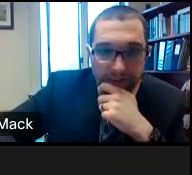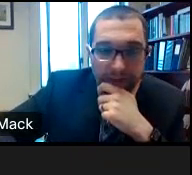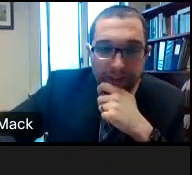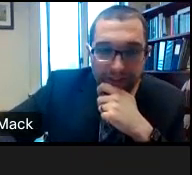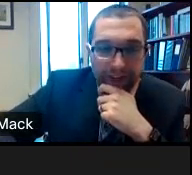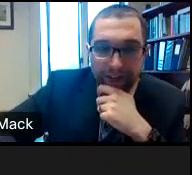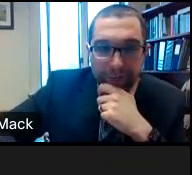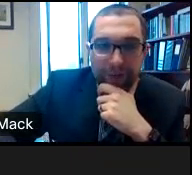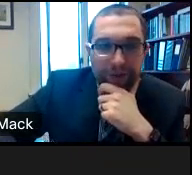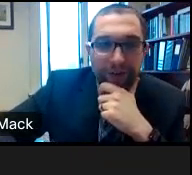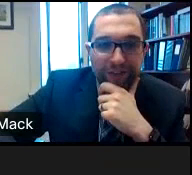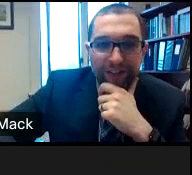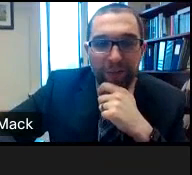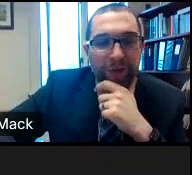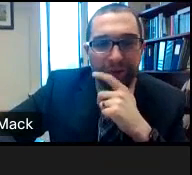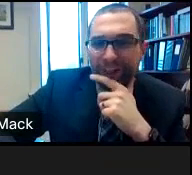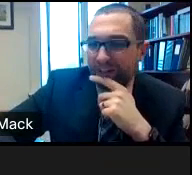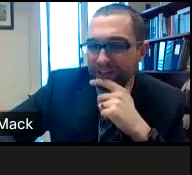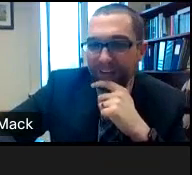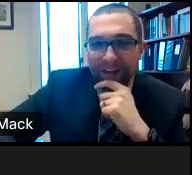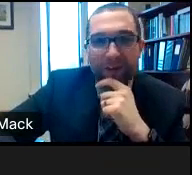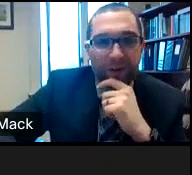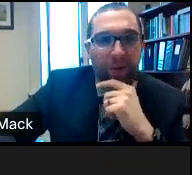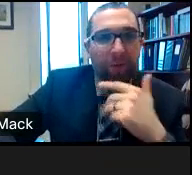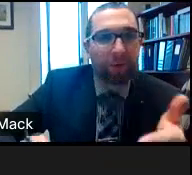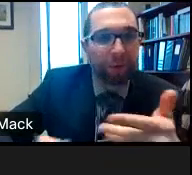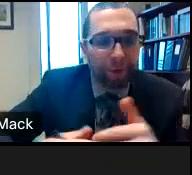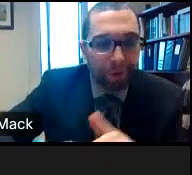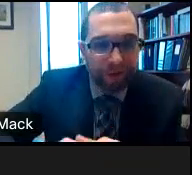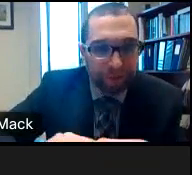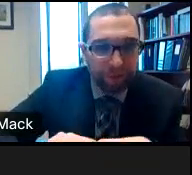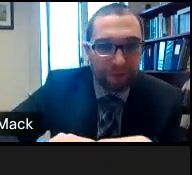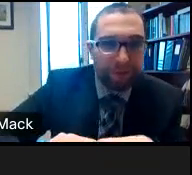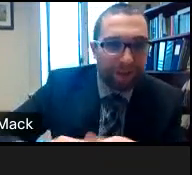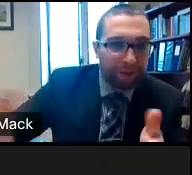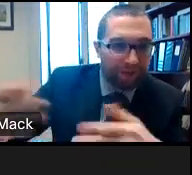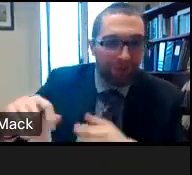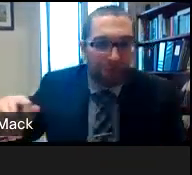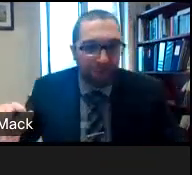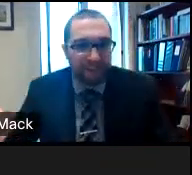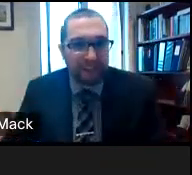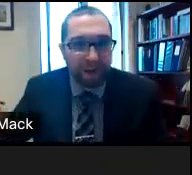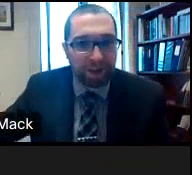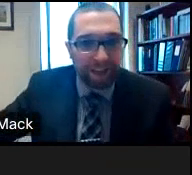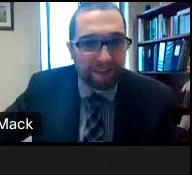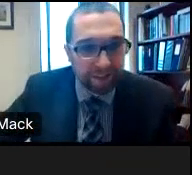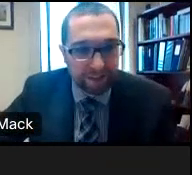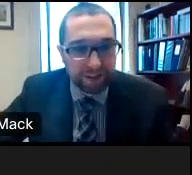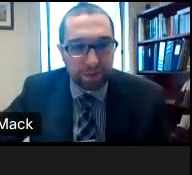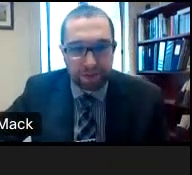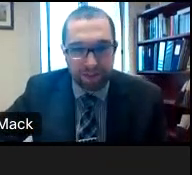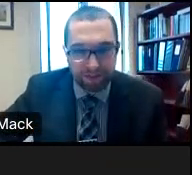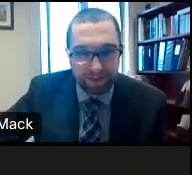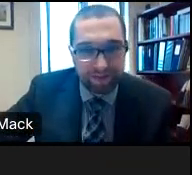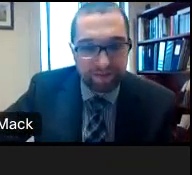Yeah, and we understand we understand that. We thought we were doing what we were supposed to do by choosing from the list. The county gave us to use it.